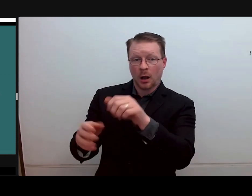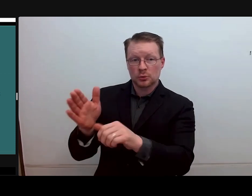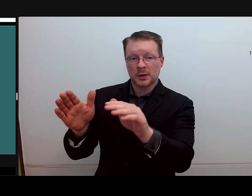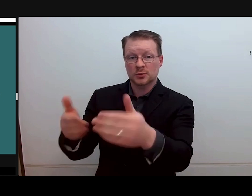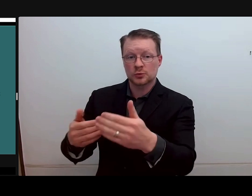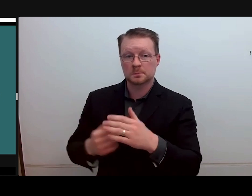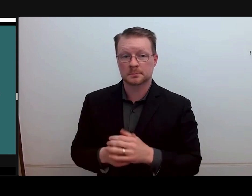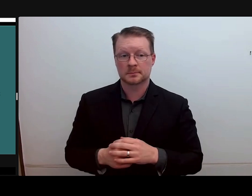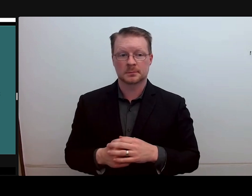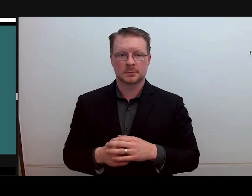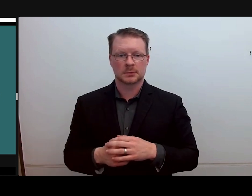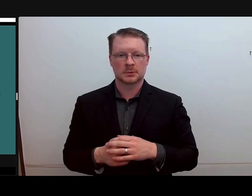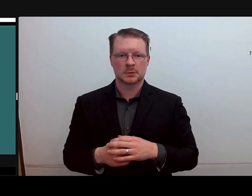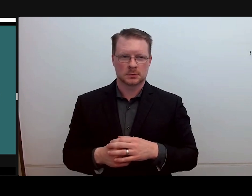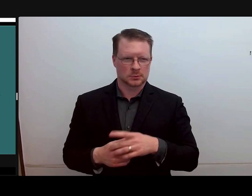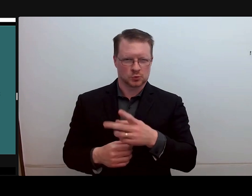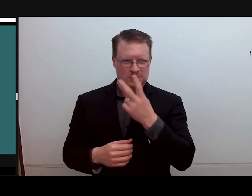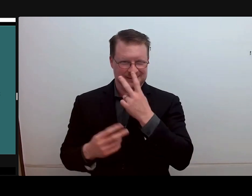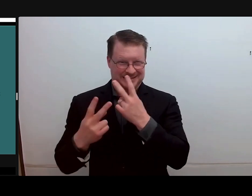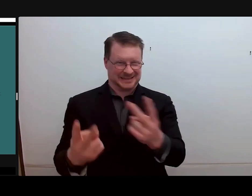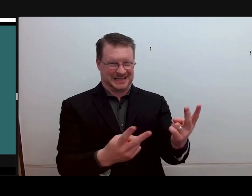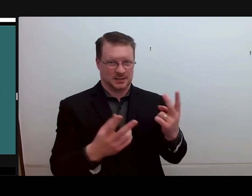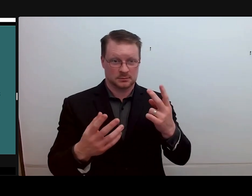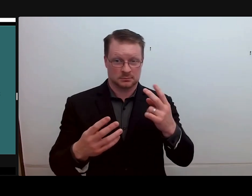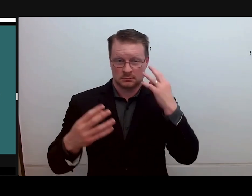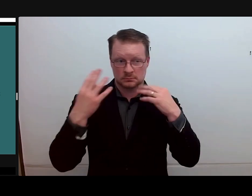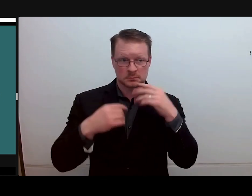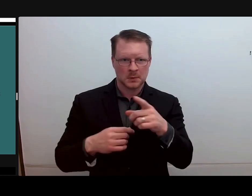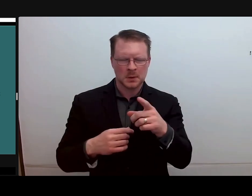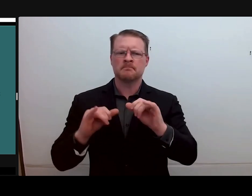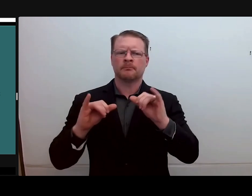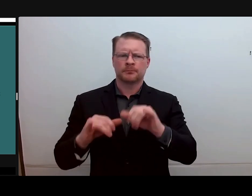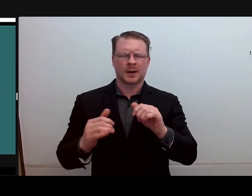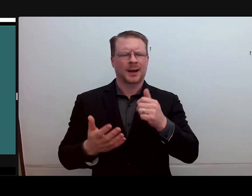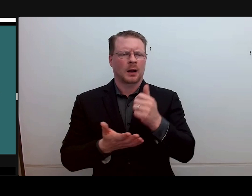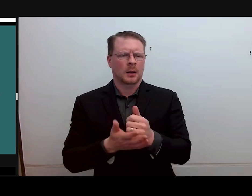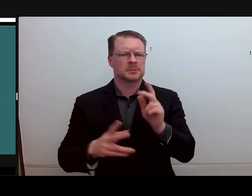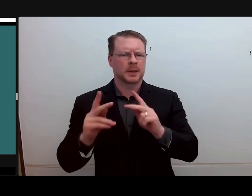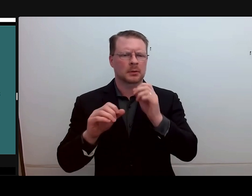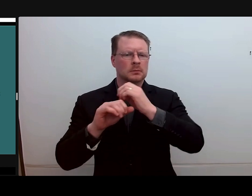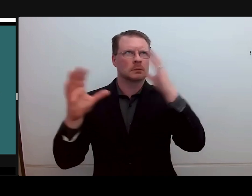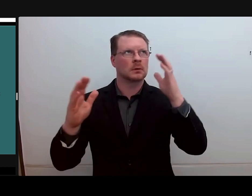looking what the inside of an operating room looks like. Actually seeing the physical environments